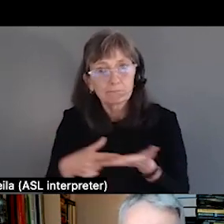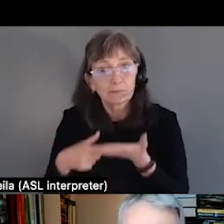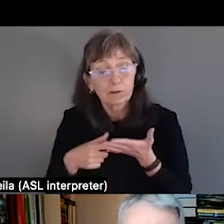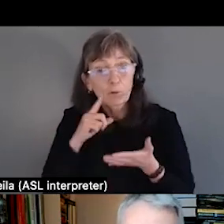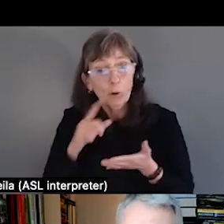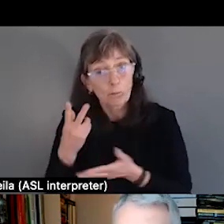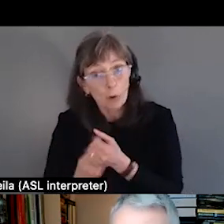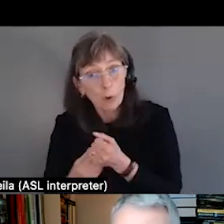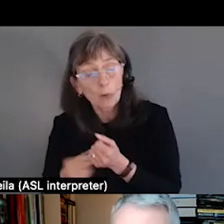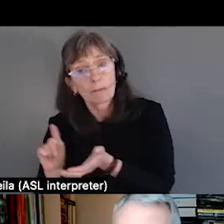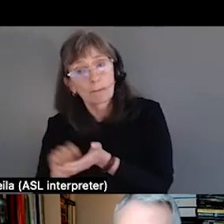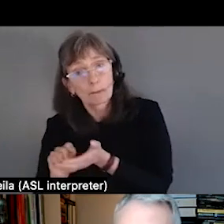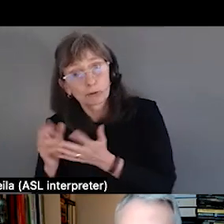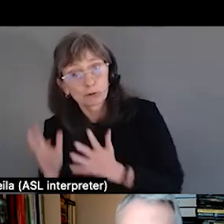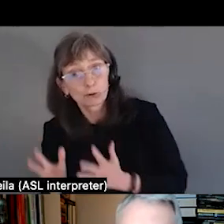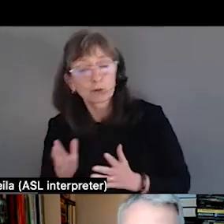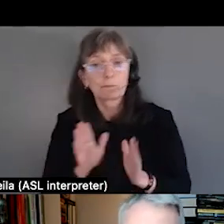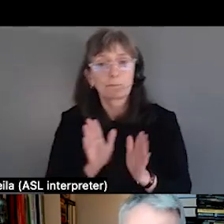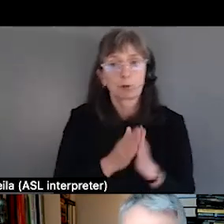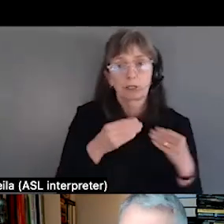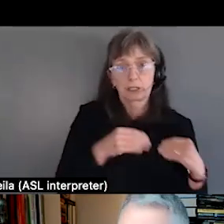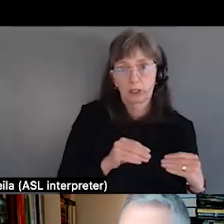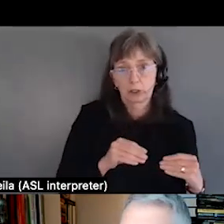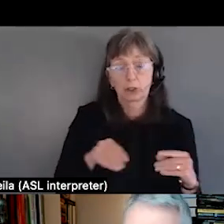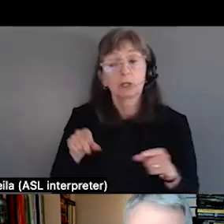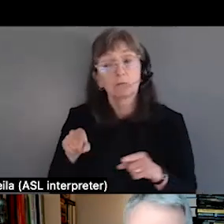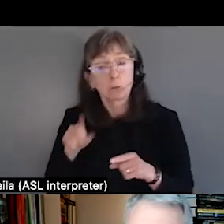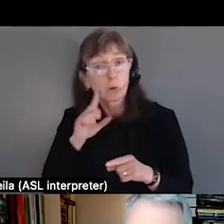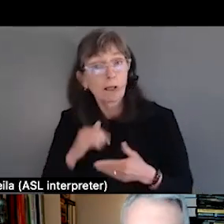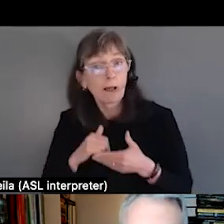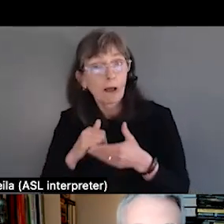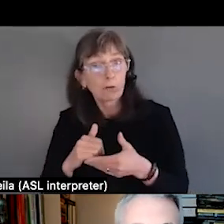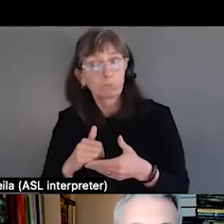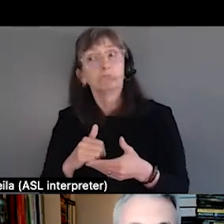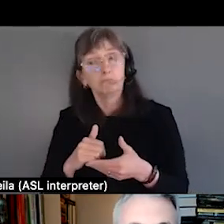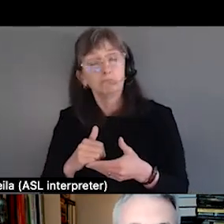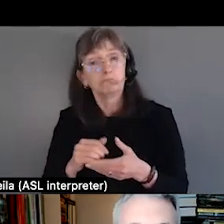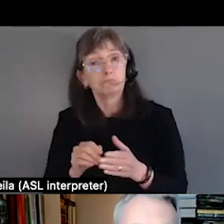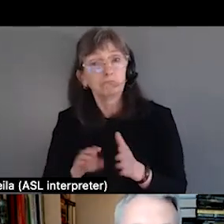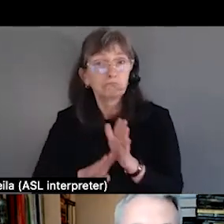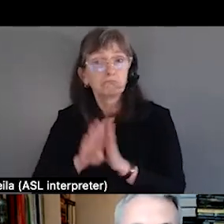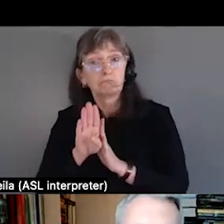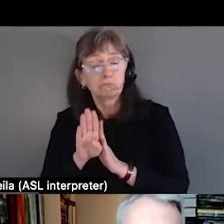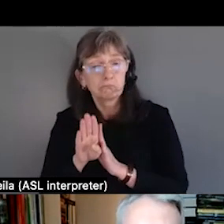to create something more than we have now. So, without any more delay, I should go on.